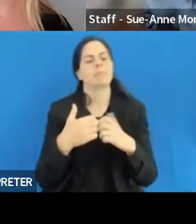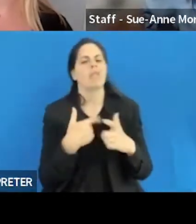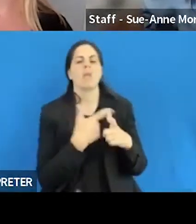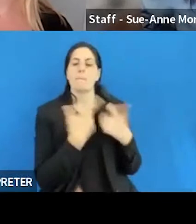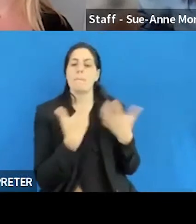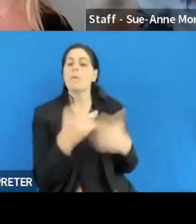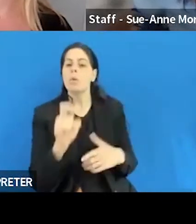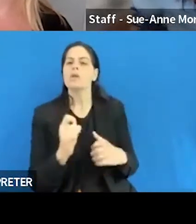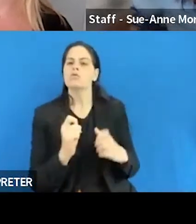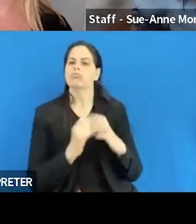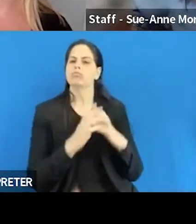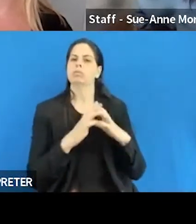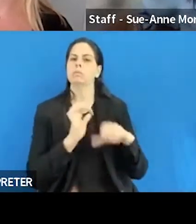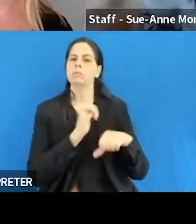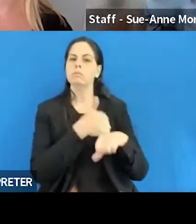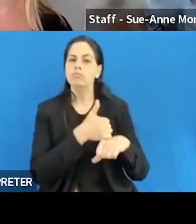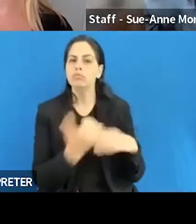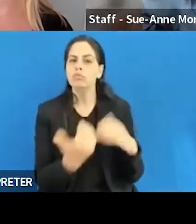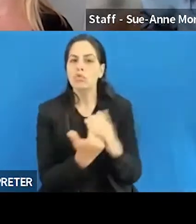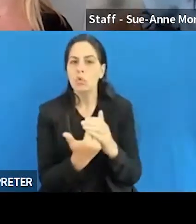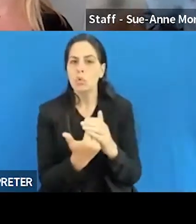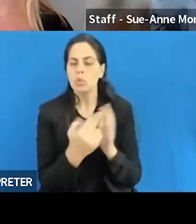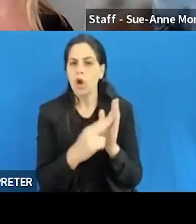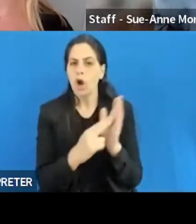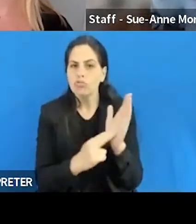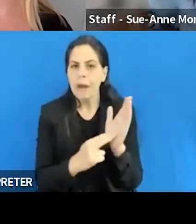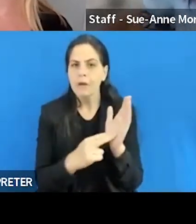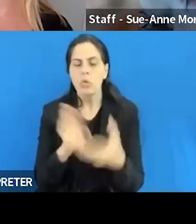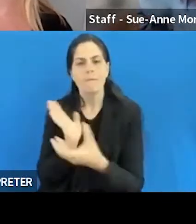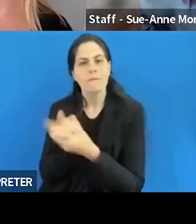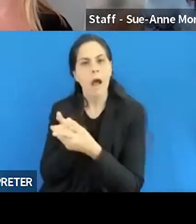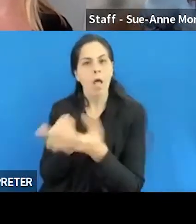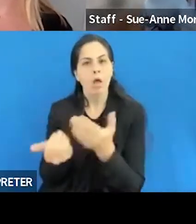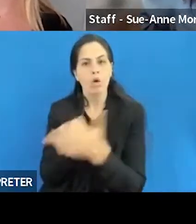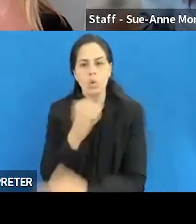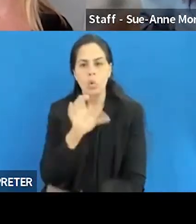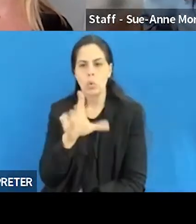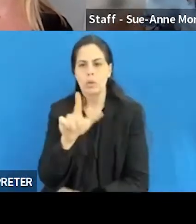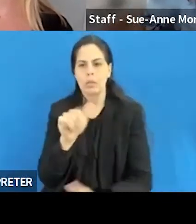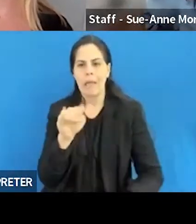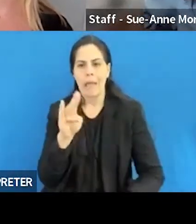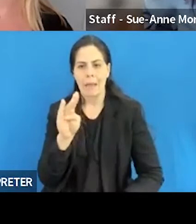"or fixing an issue with the contract." But they can only help us if they know what's going on.